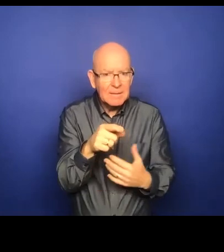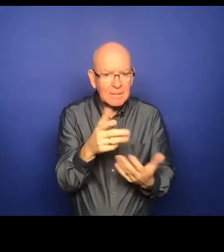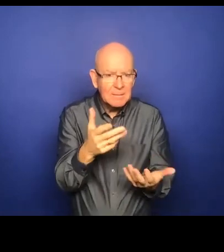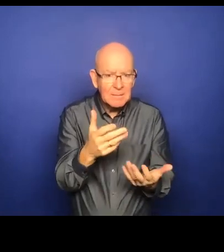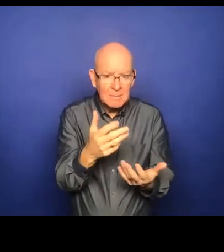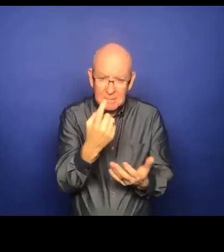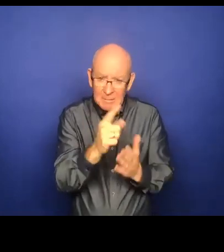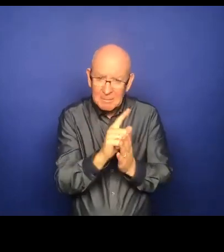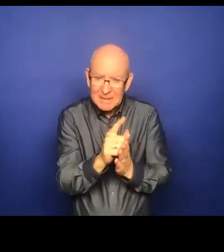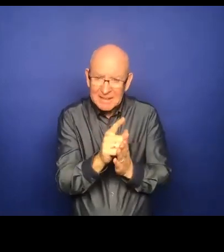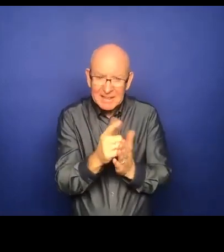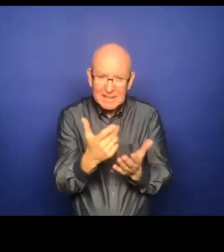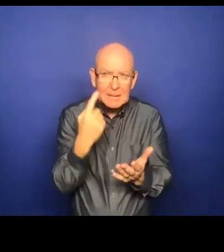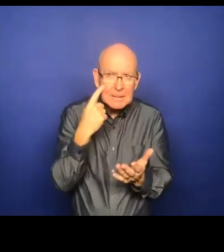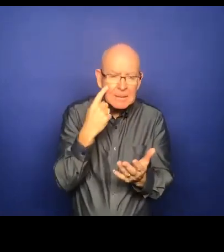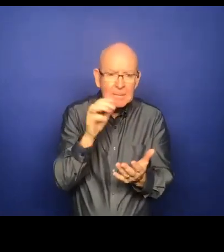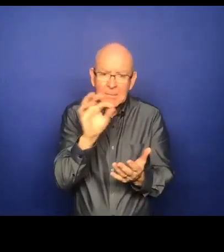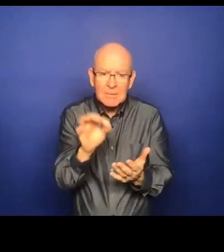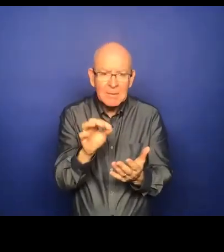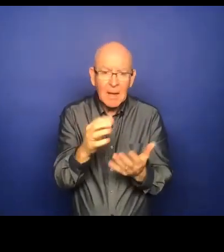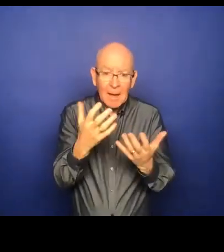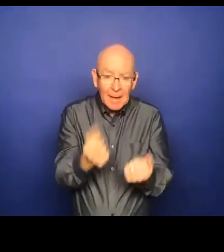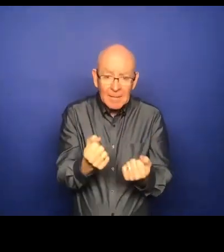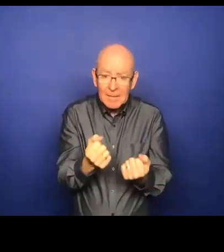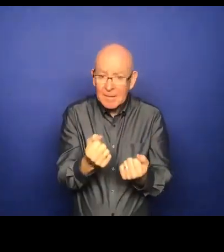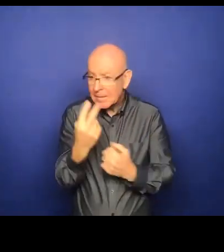perhaps in less than a minute or so